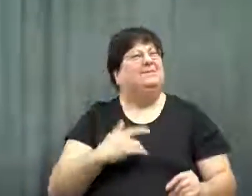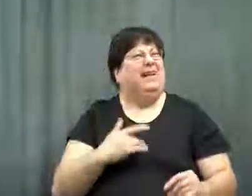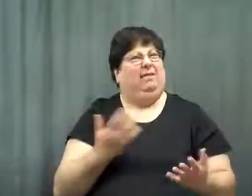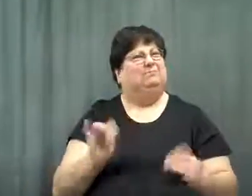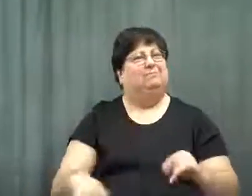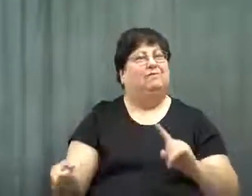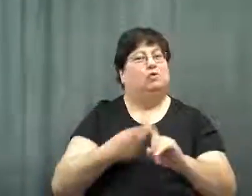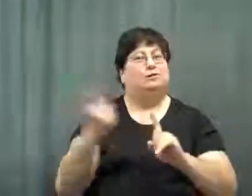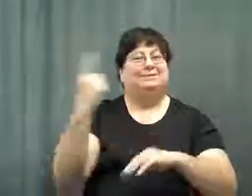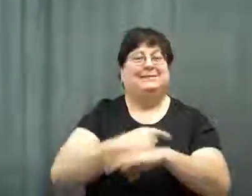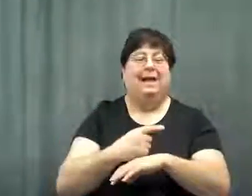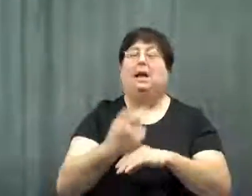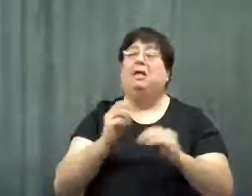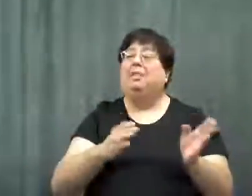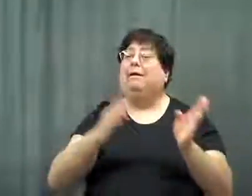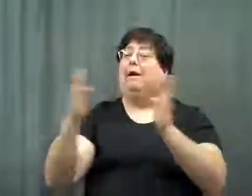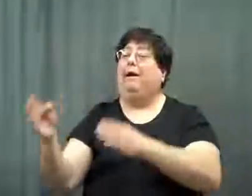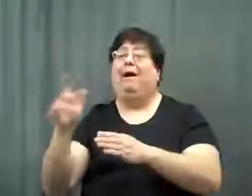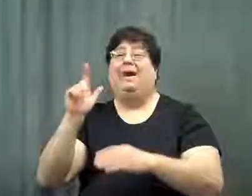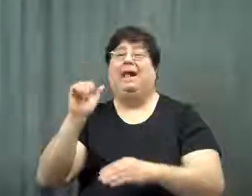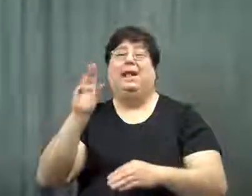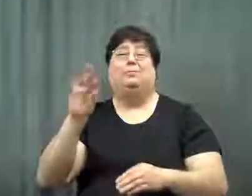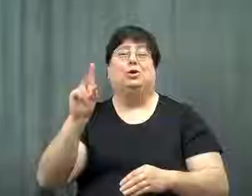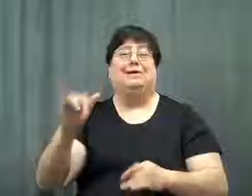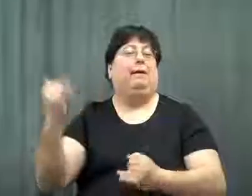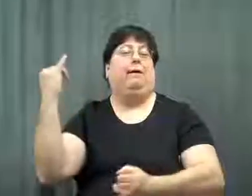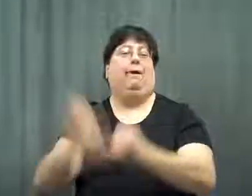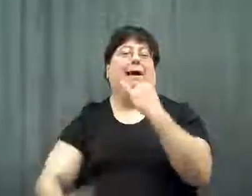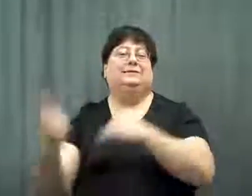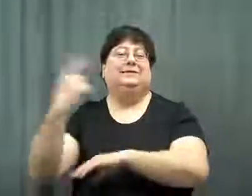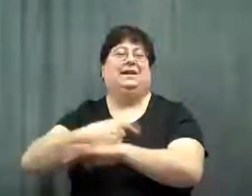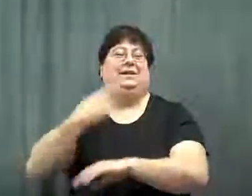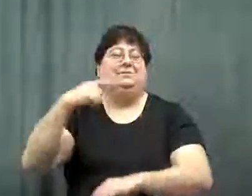It just feels like it. Then Labor Day is considered the last day of summer.